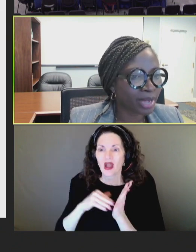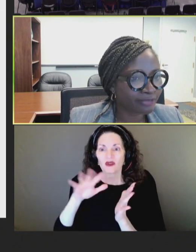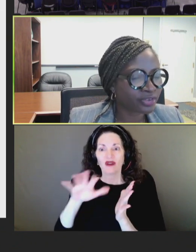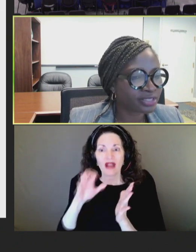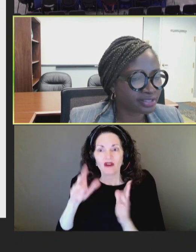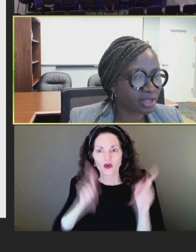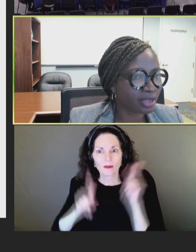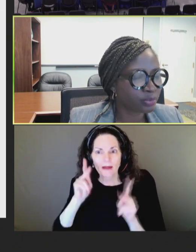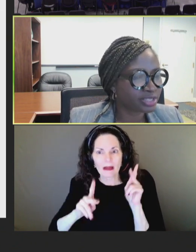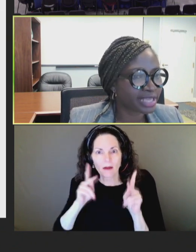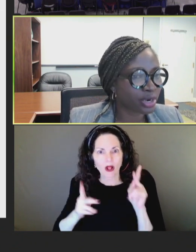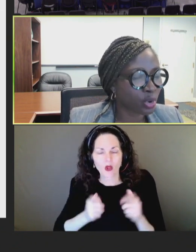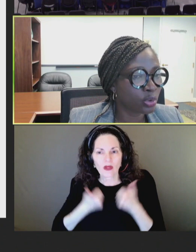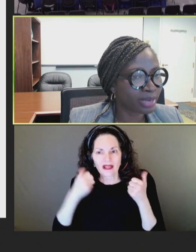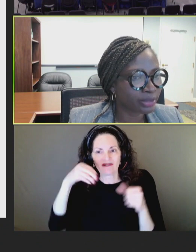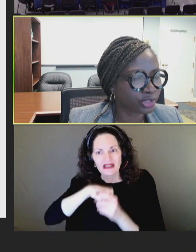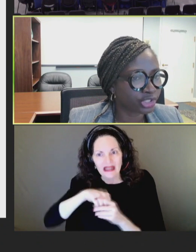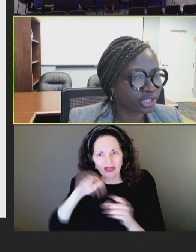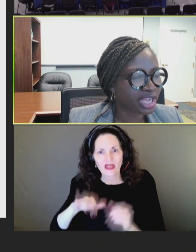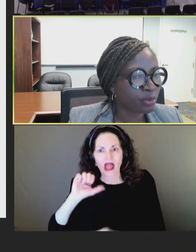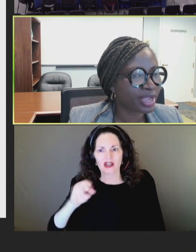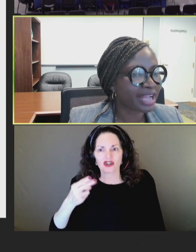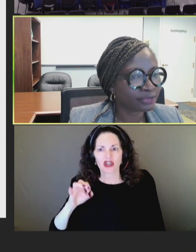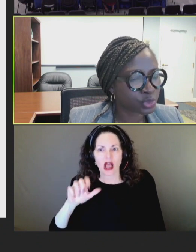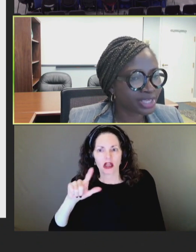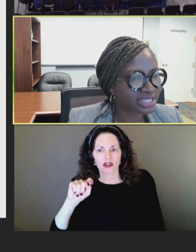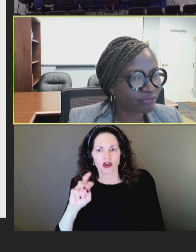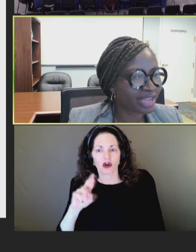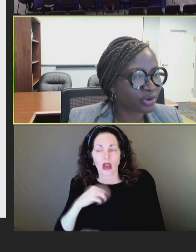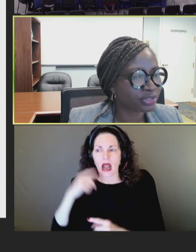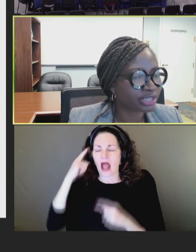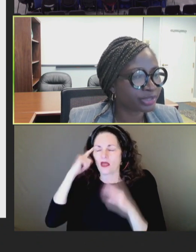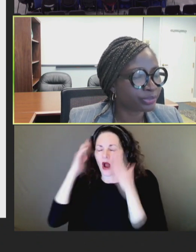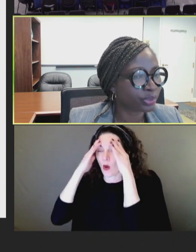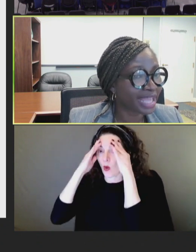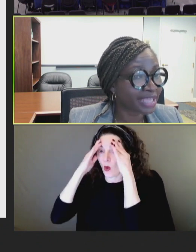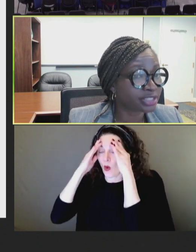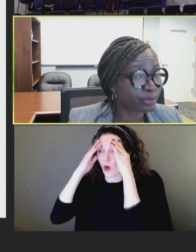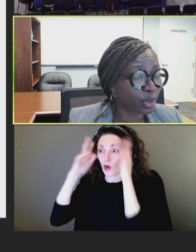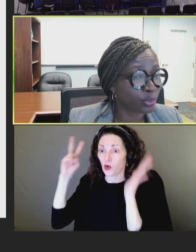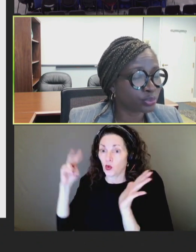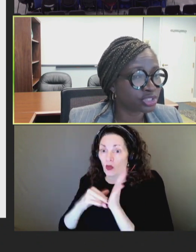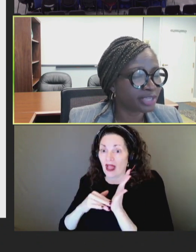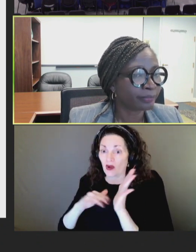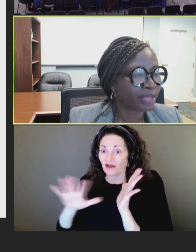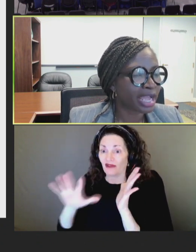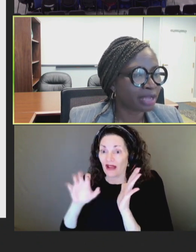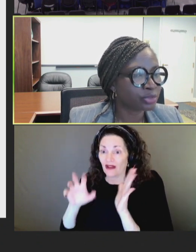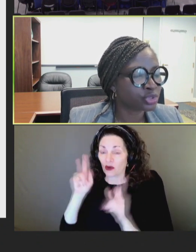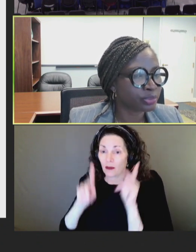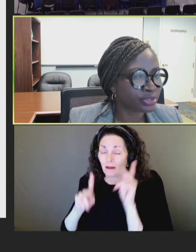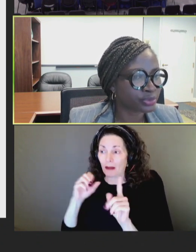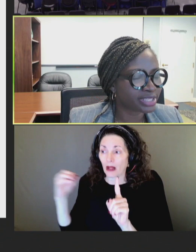my first thought was that "Oh, my word. We have 2,500 people exposed to measles."